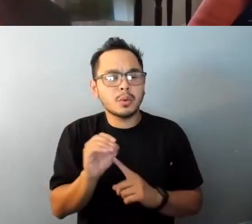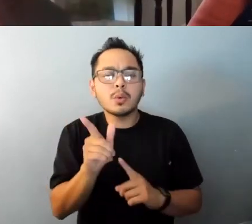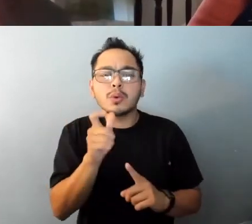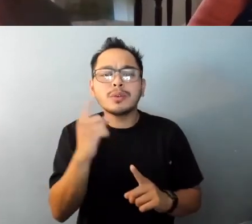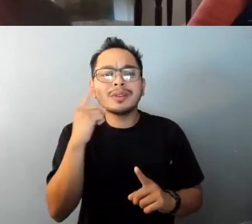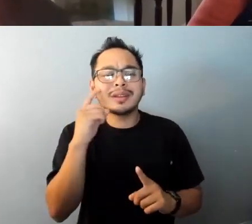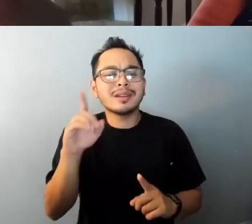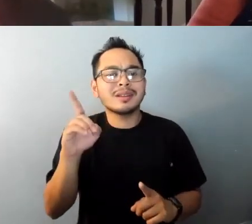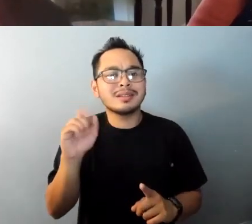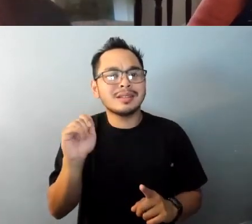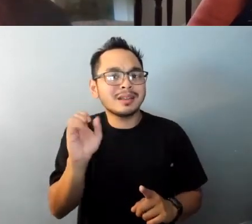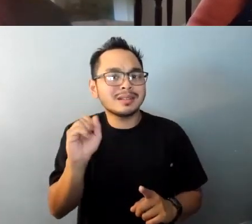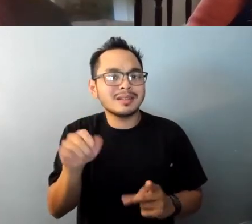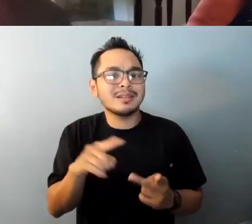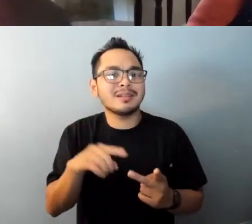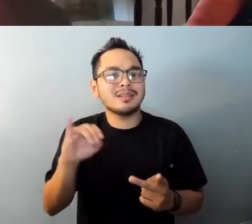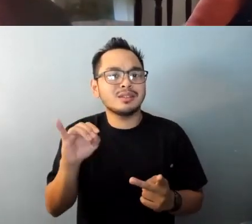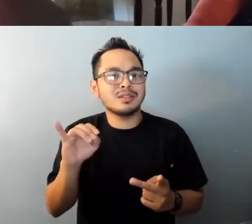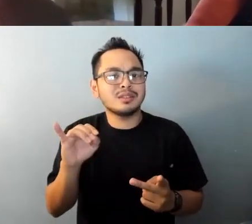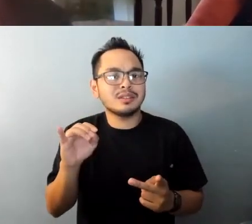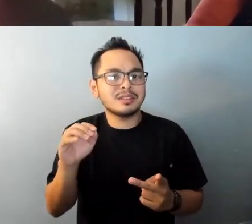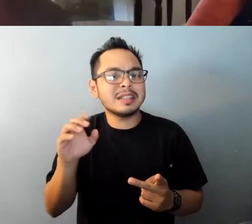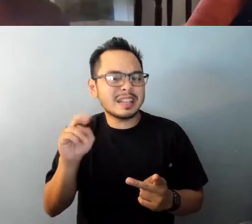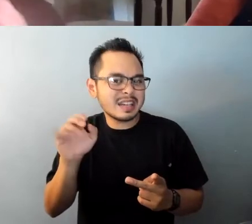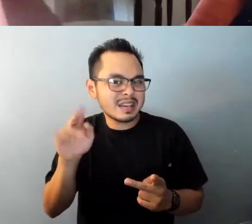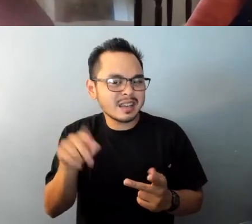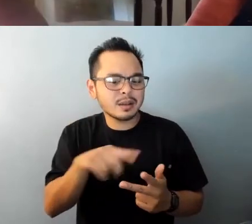I was think you should go from the worse the